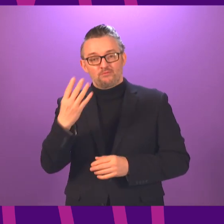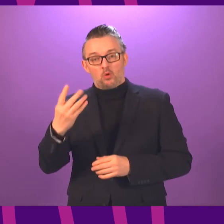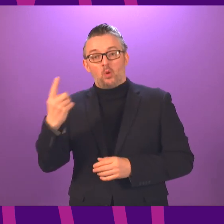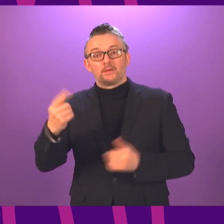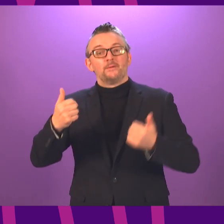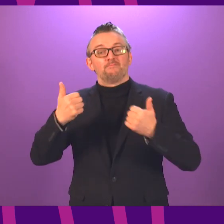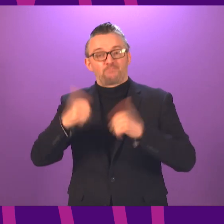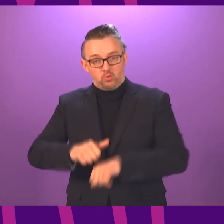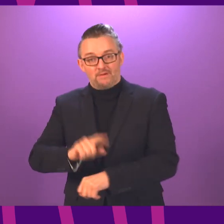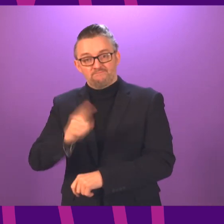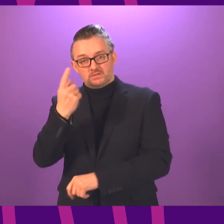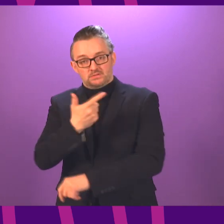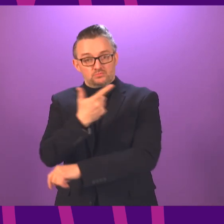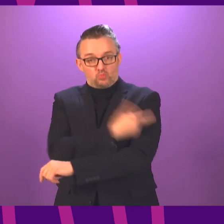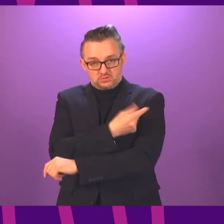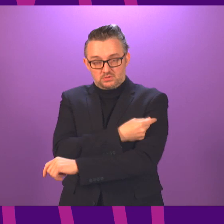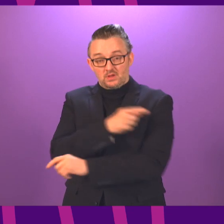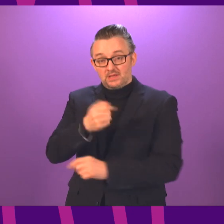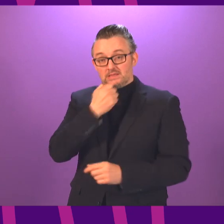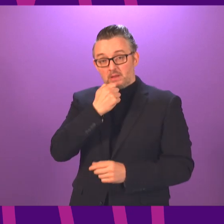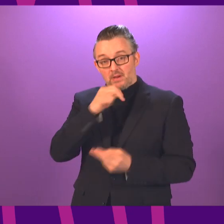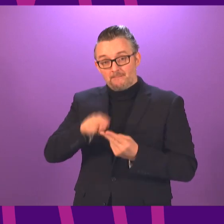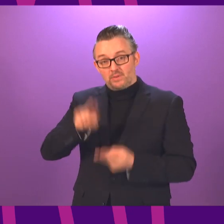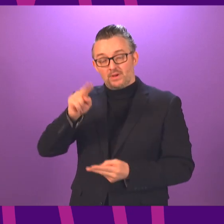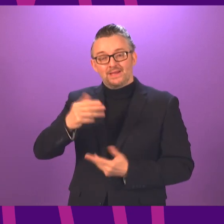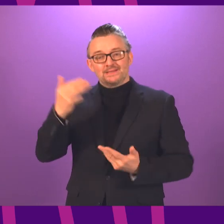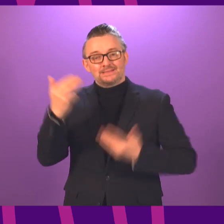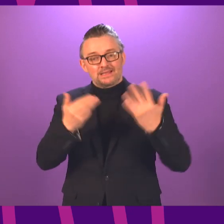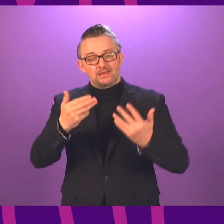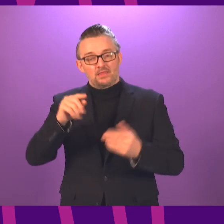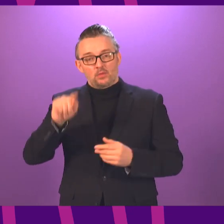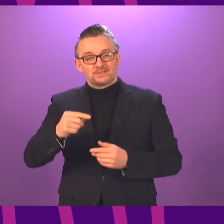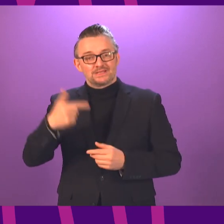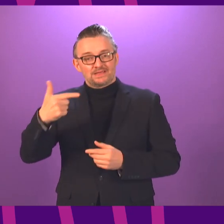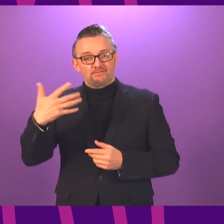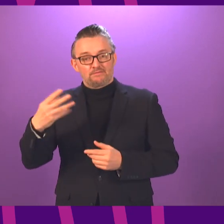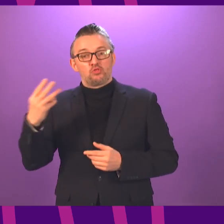received a first dose of the vaccine, which is an increase of 19,753 since yesterday.